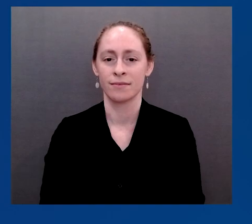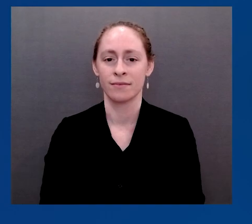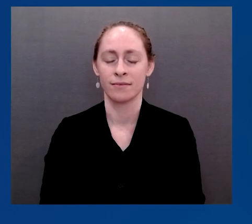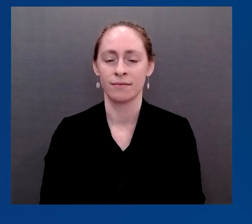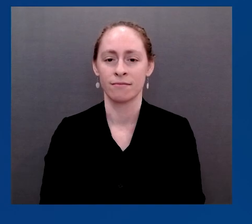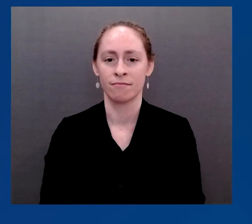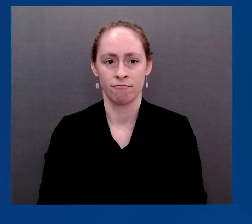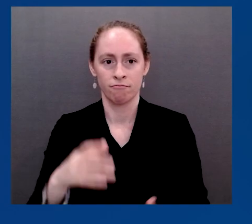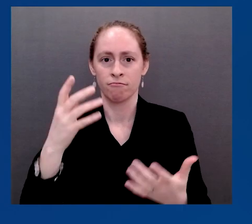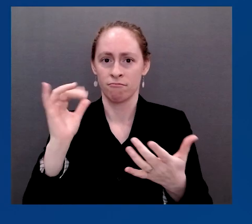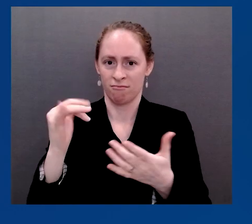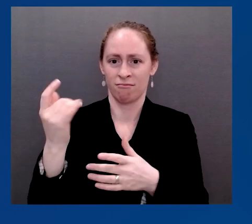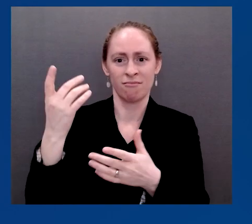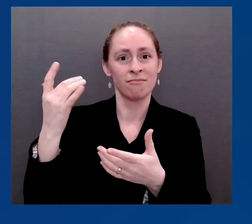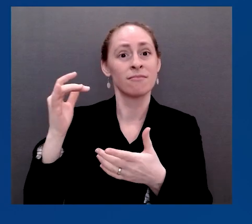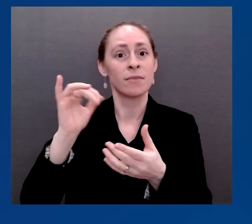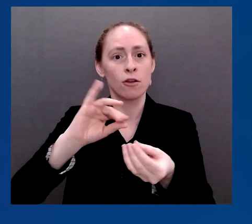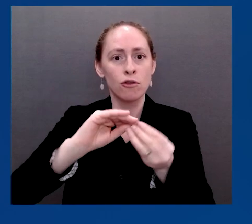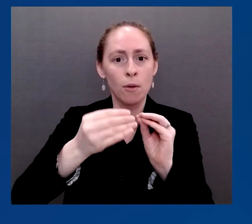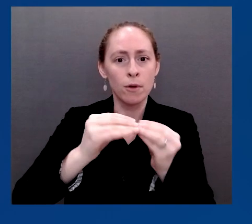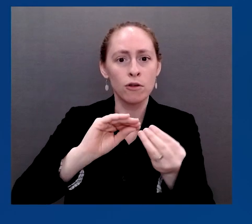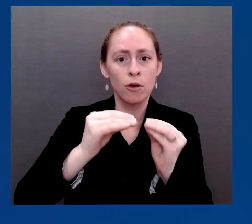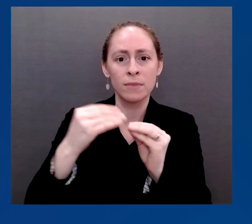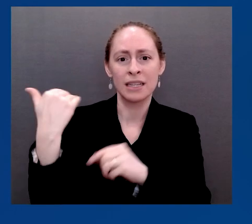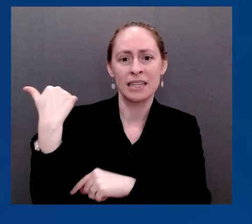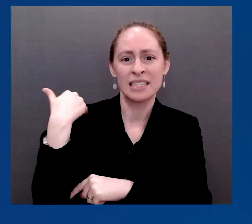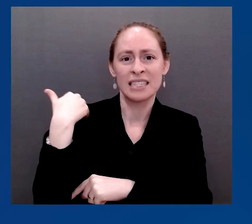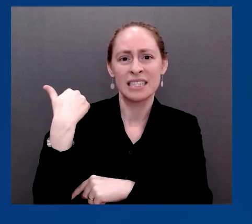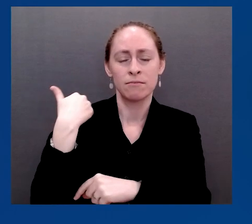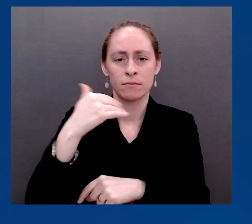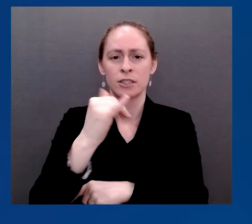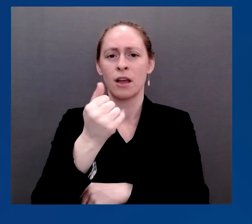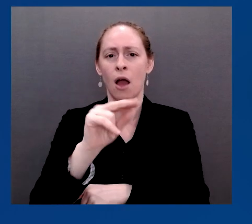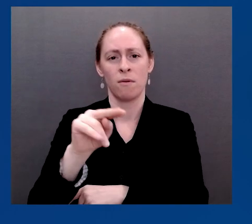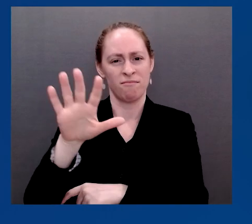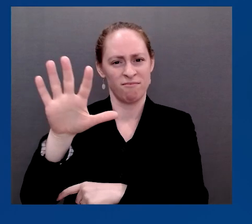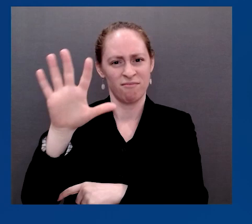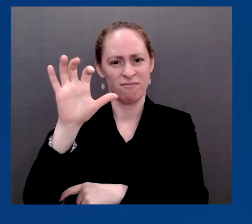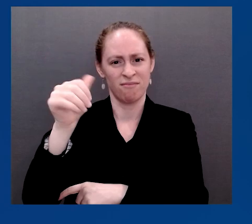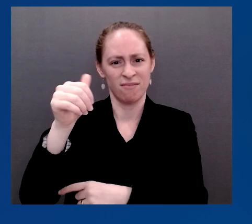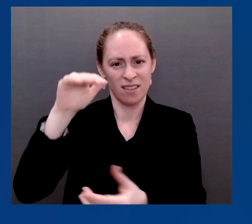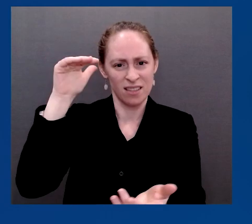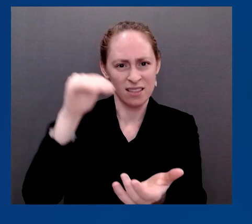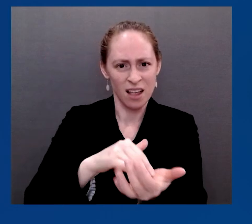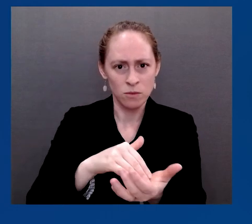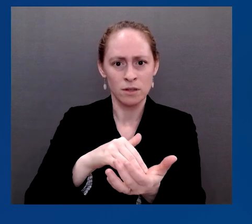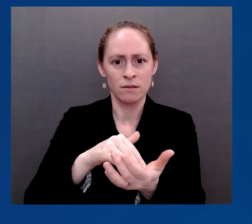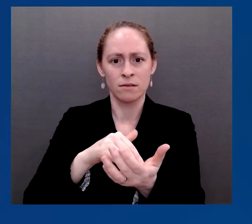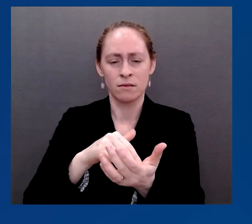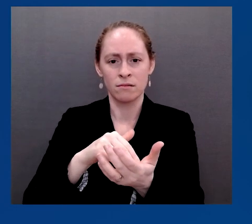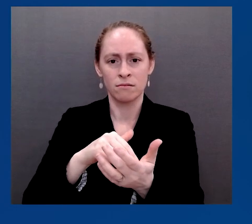Those were the two months when we were at the height of the Omicron surge. The first time we faced a similar threat from COVID